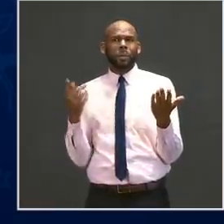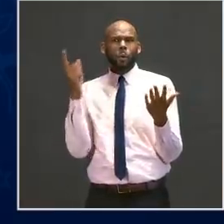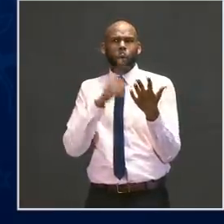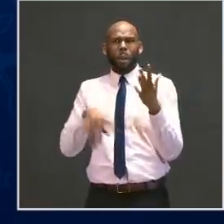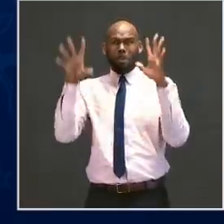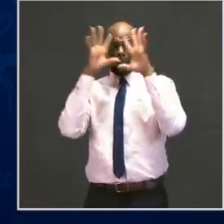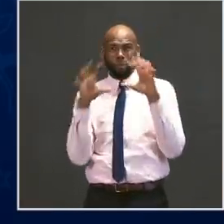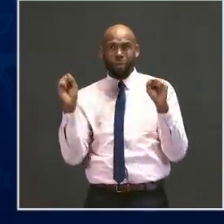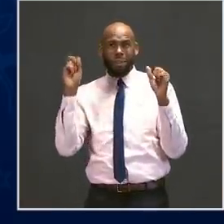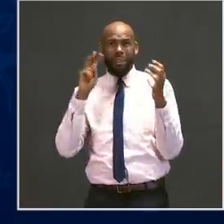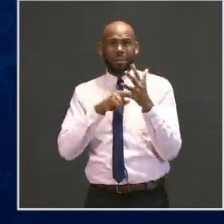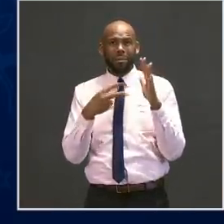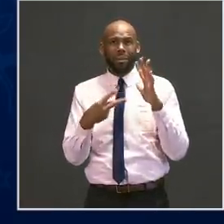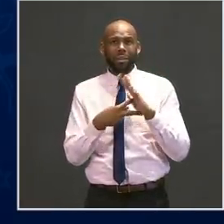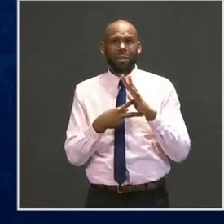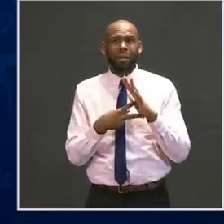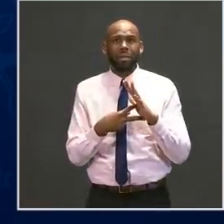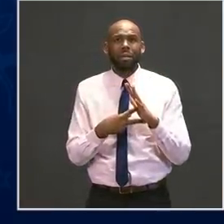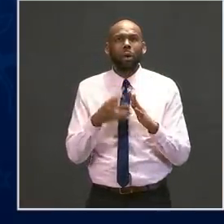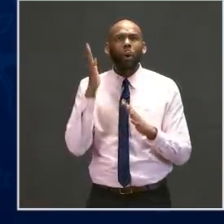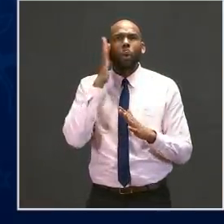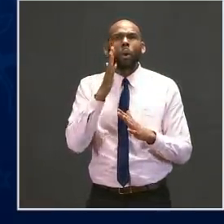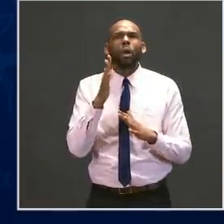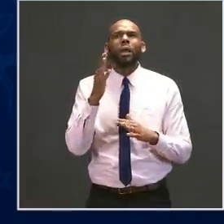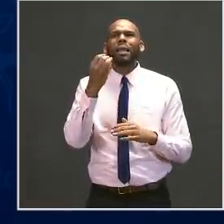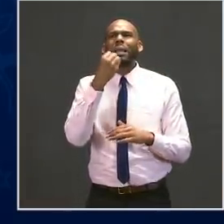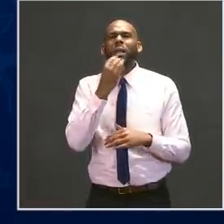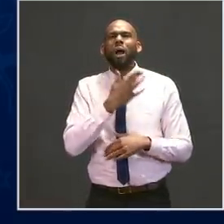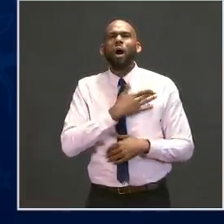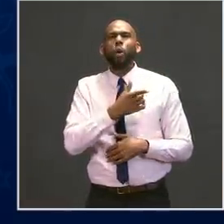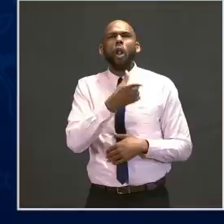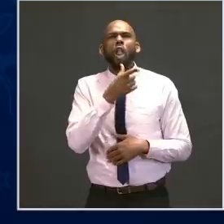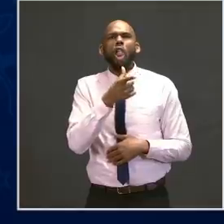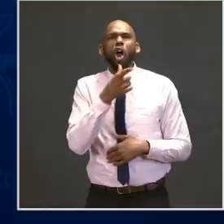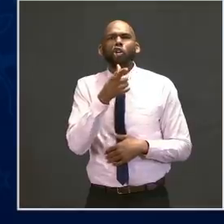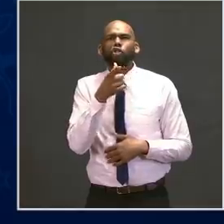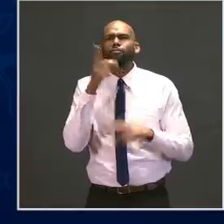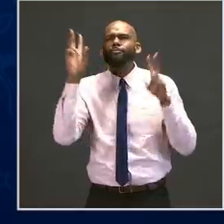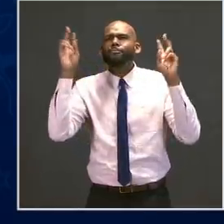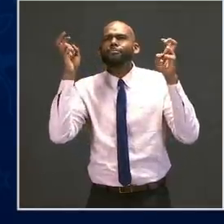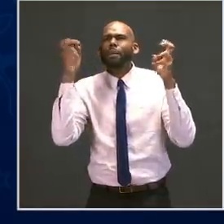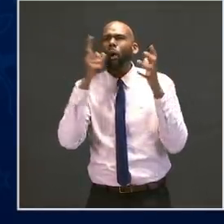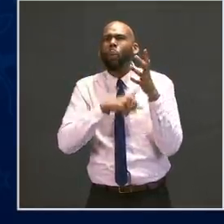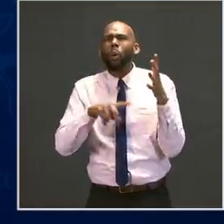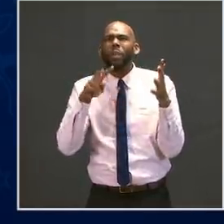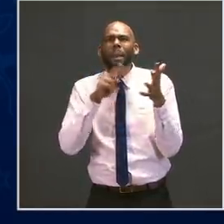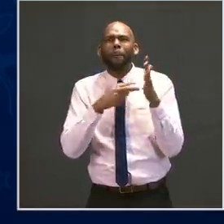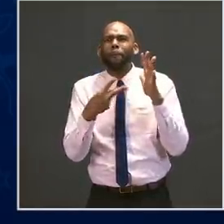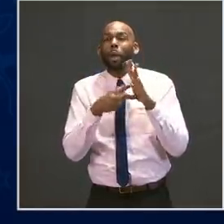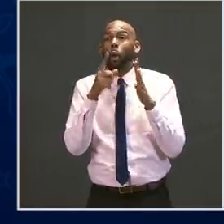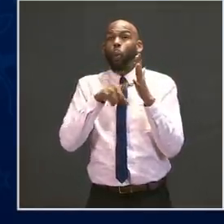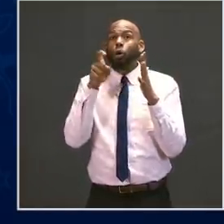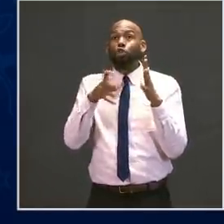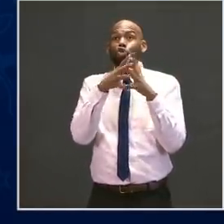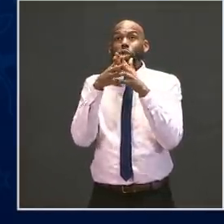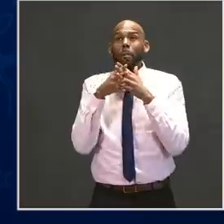"They're going to eat our lunch"? What exactly should Americans be worrying about right now with regard to China?